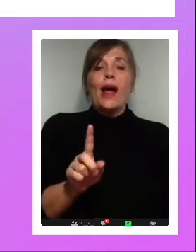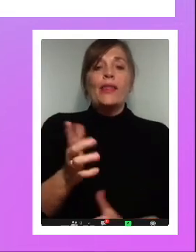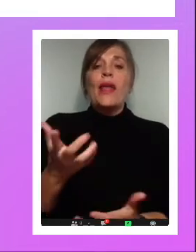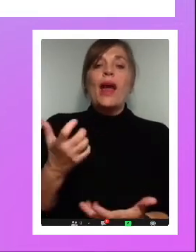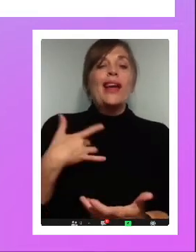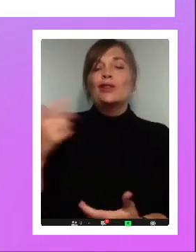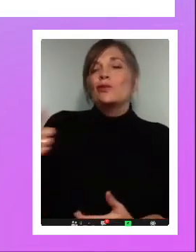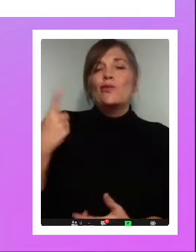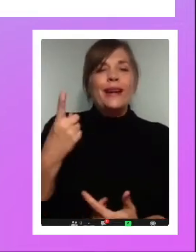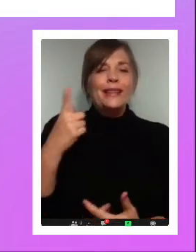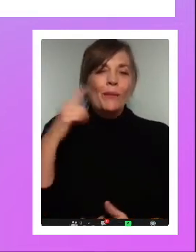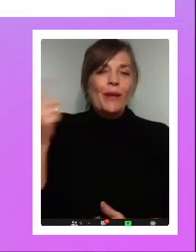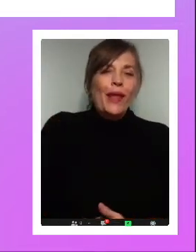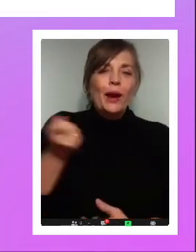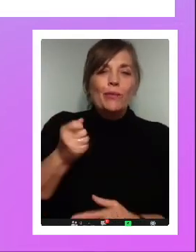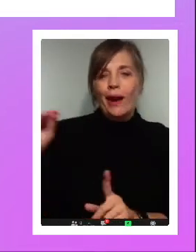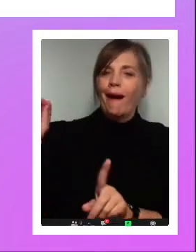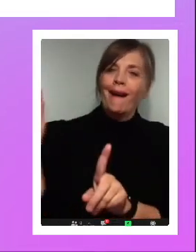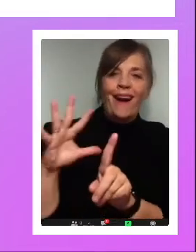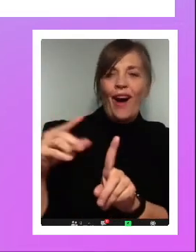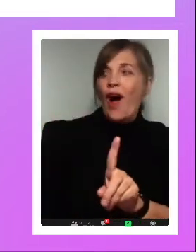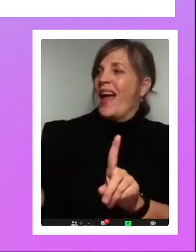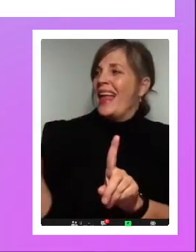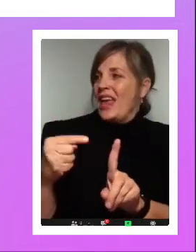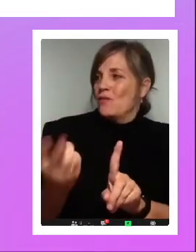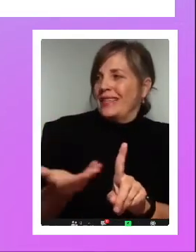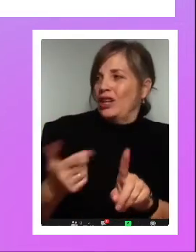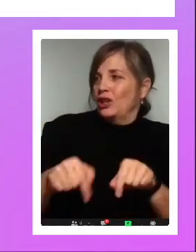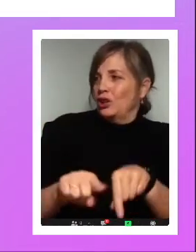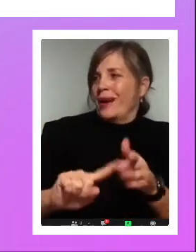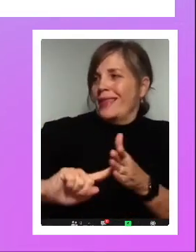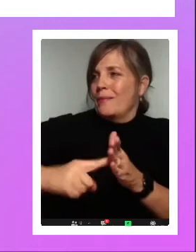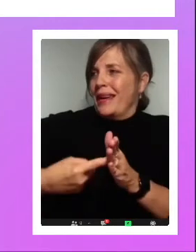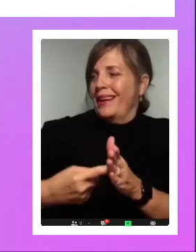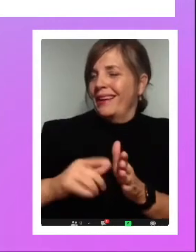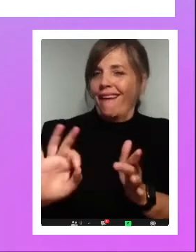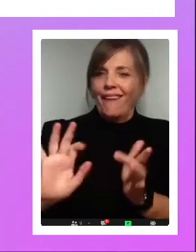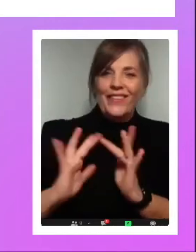So the important point here is that you need to design